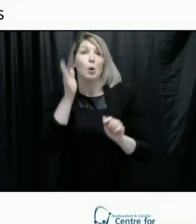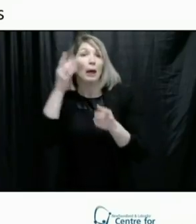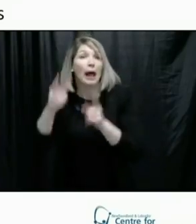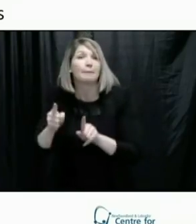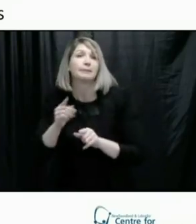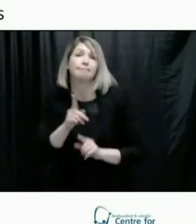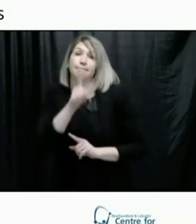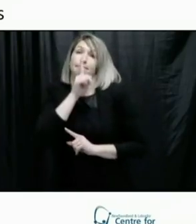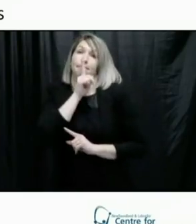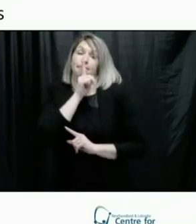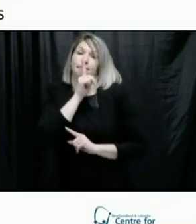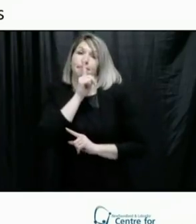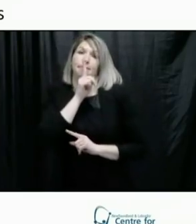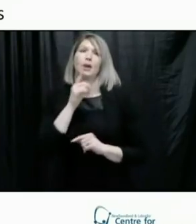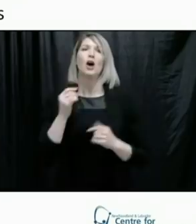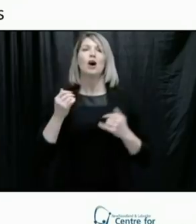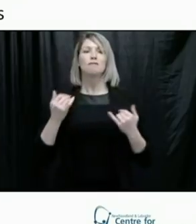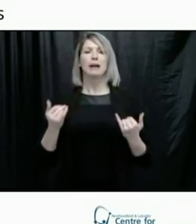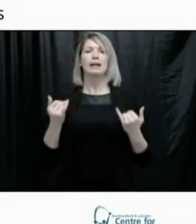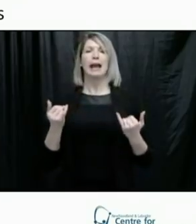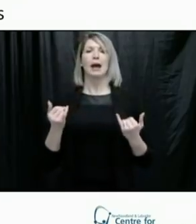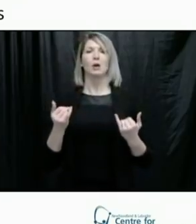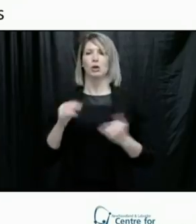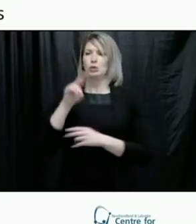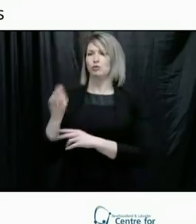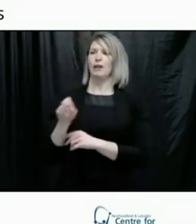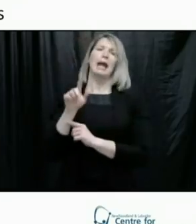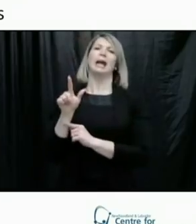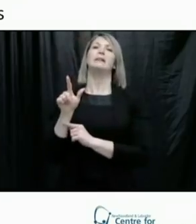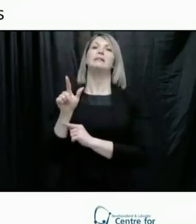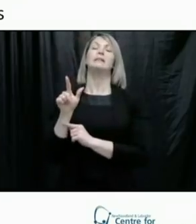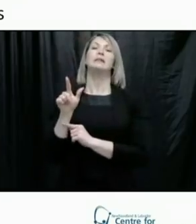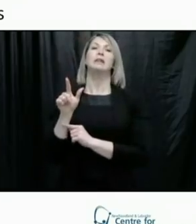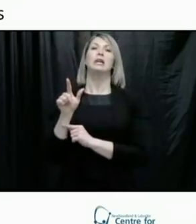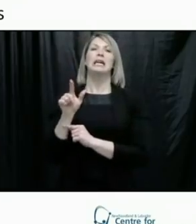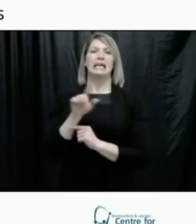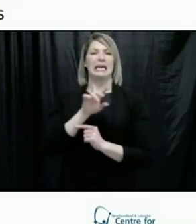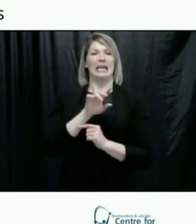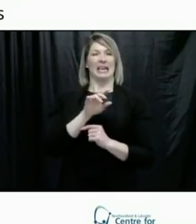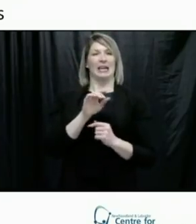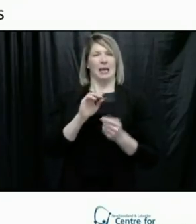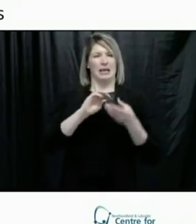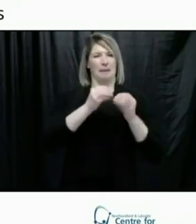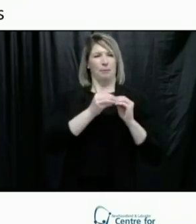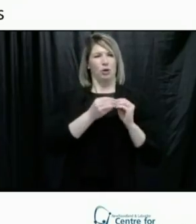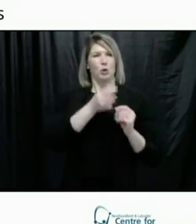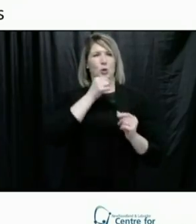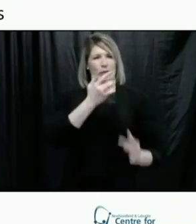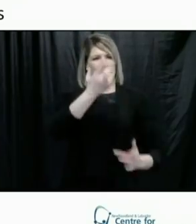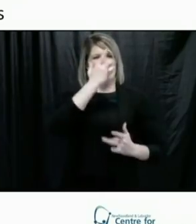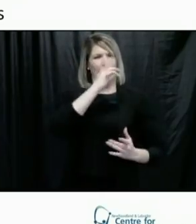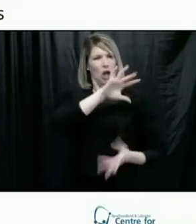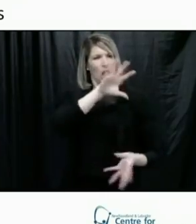THE UNIQUE CHALLENGES WE HAVE IN NEWFOUNDLAND IS 75% OF OUR